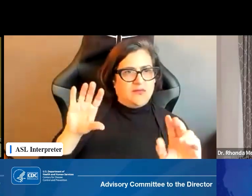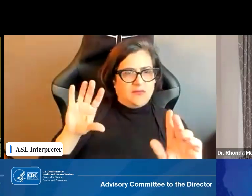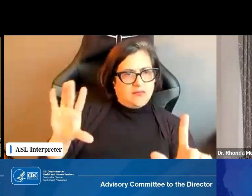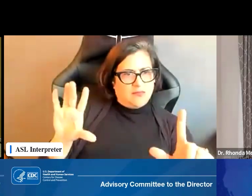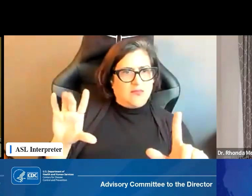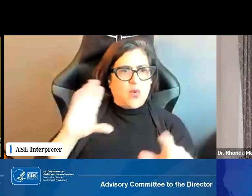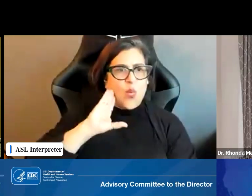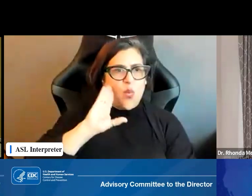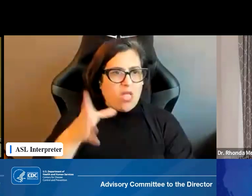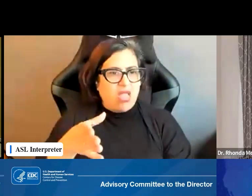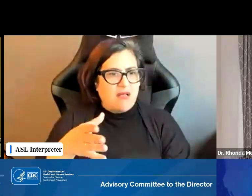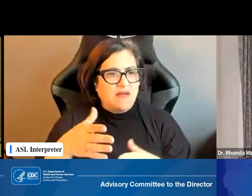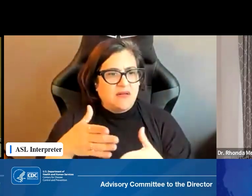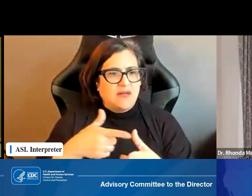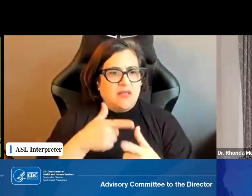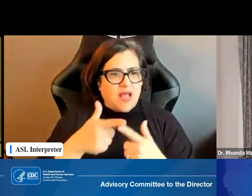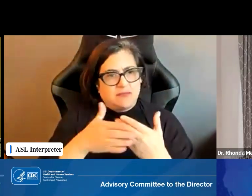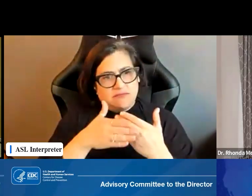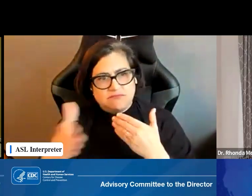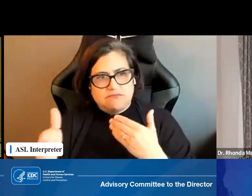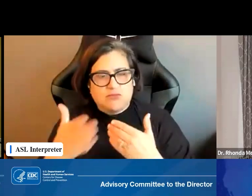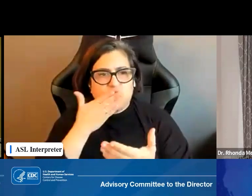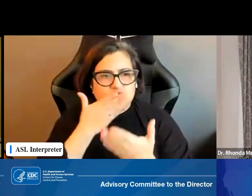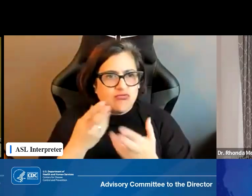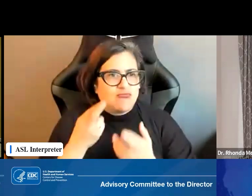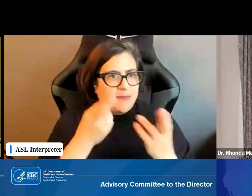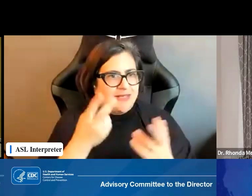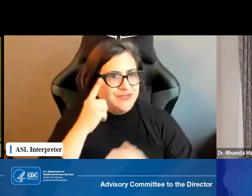for the CDC to hopefully follow through on. Thank you, David. Thanks Octavio.